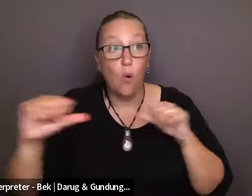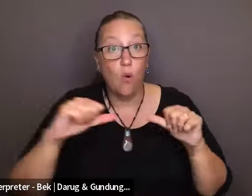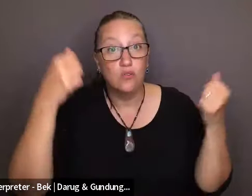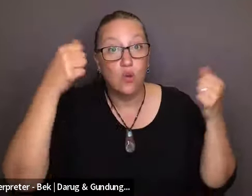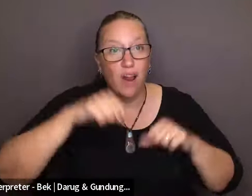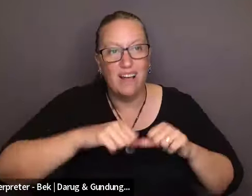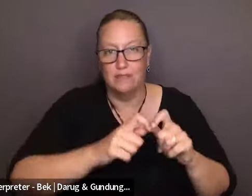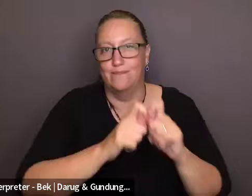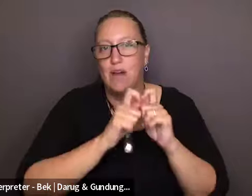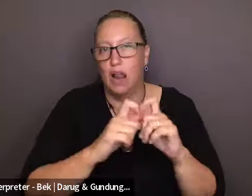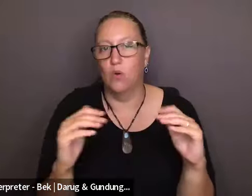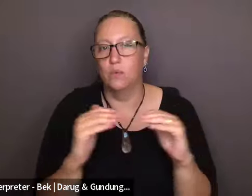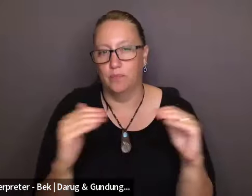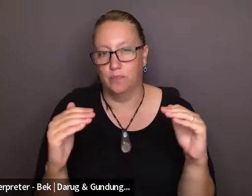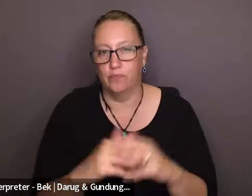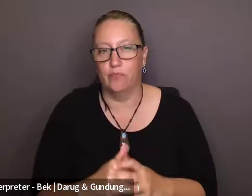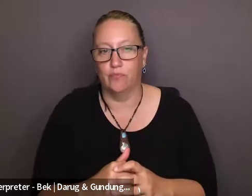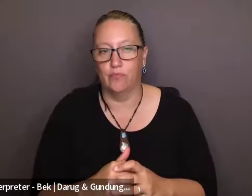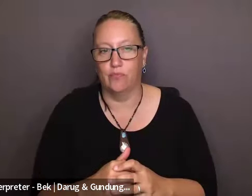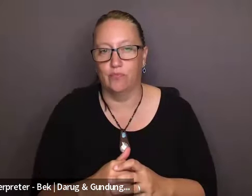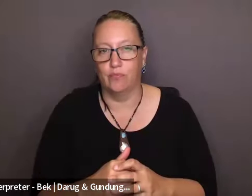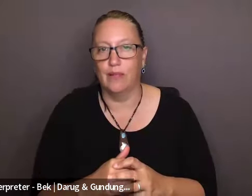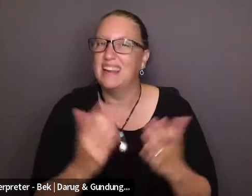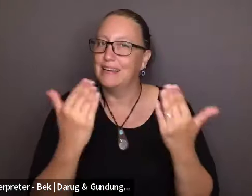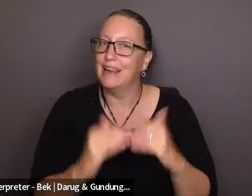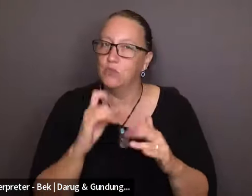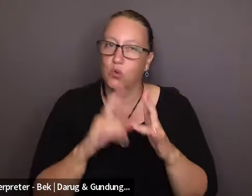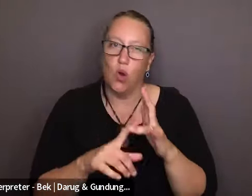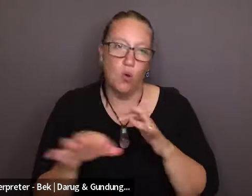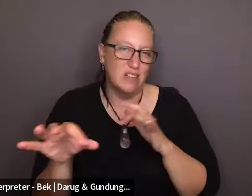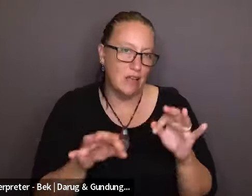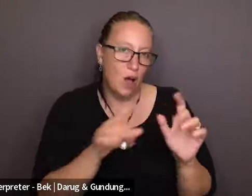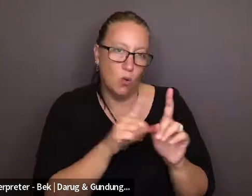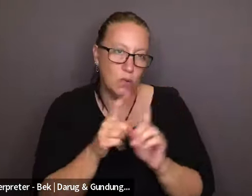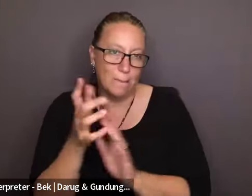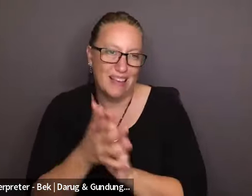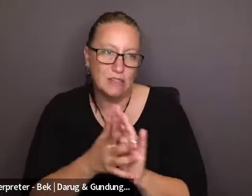good partnerships everyone LAERNS and everyone's